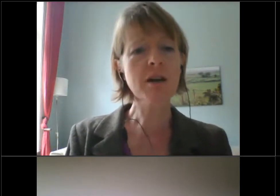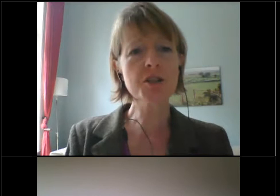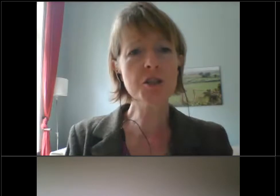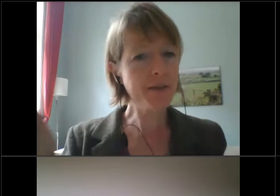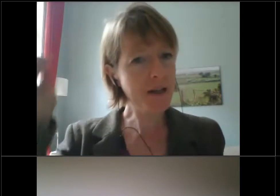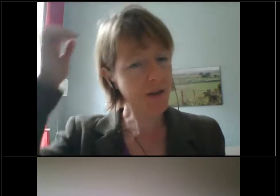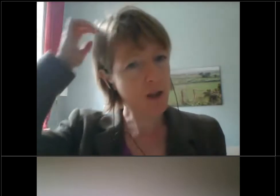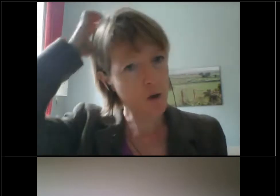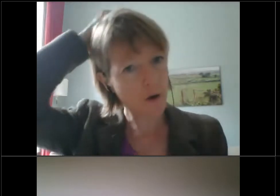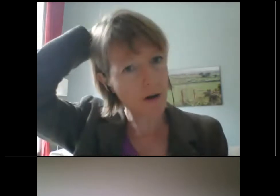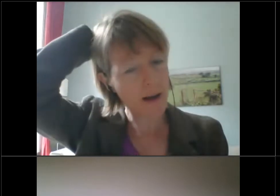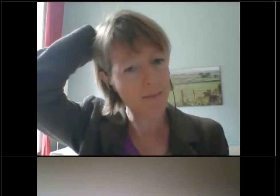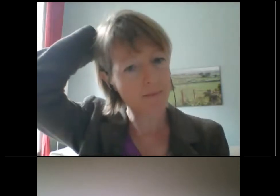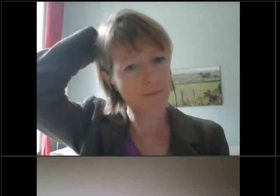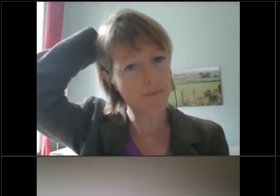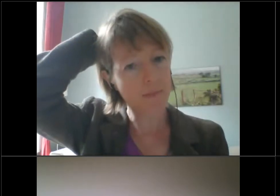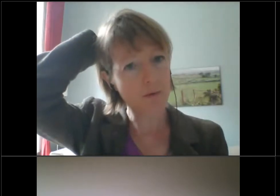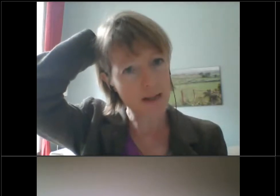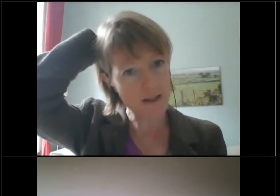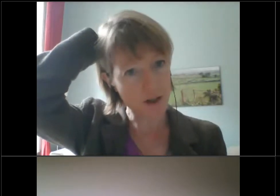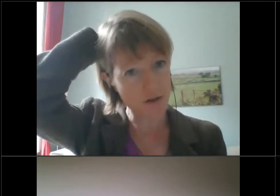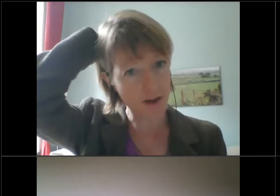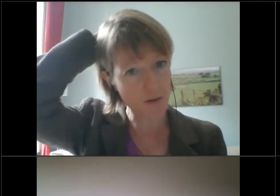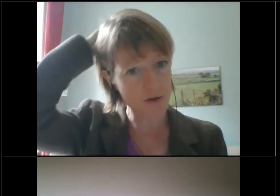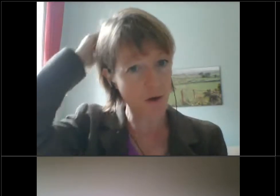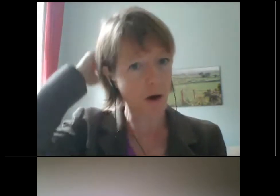Charlotte, did you have anything in your research you saw